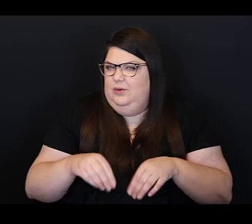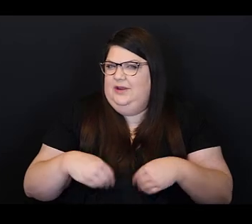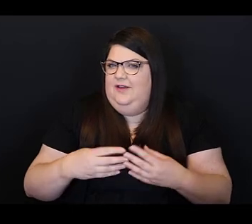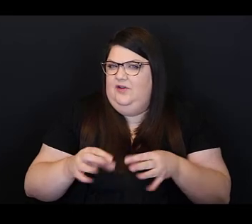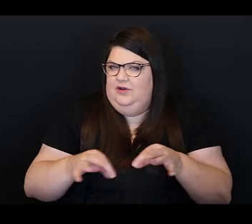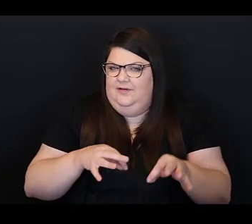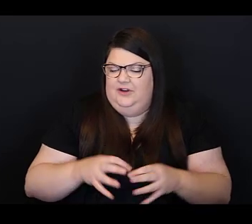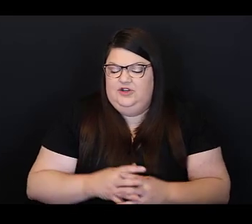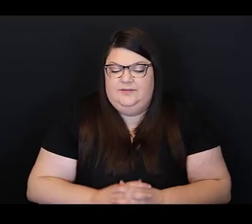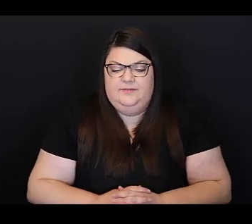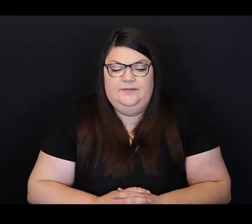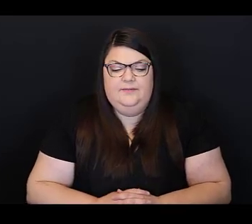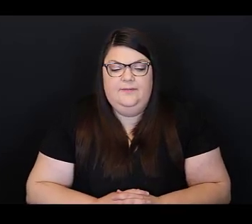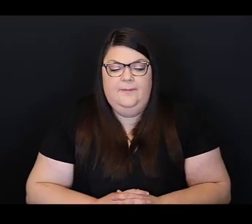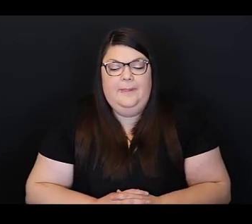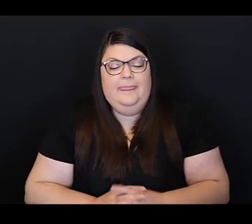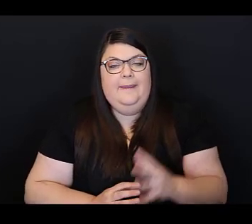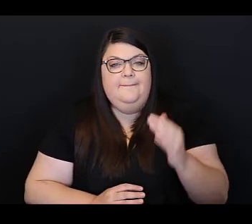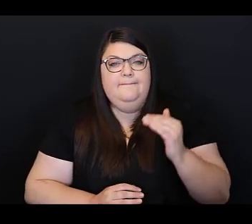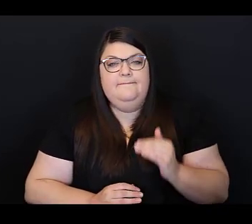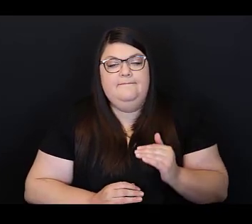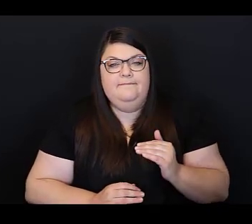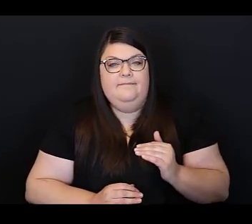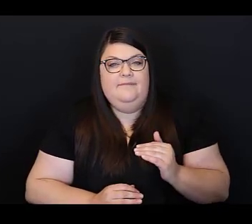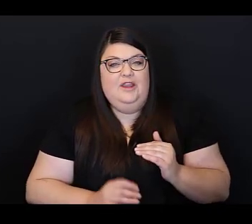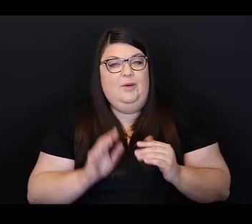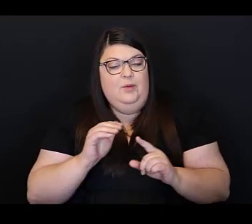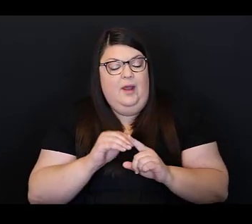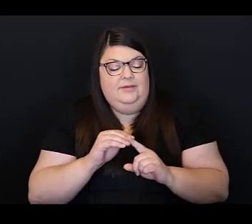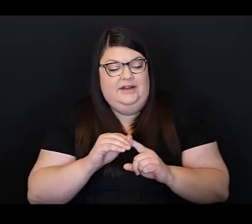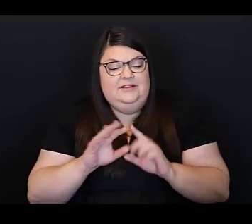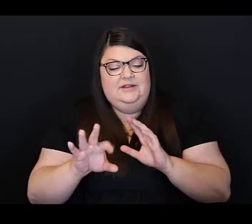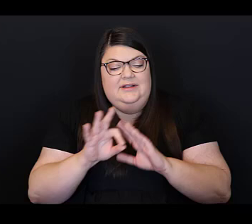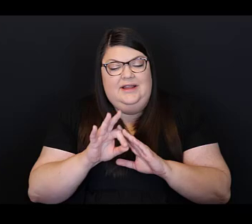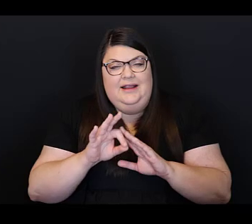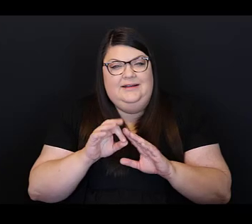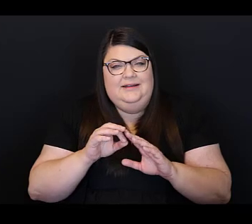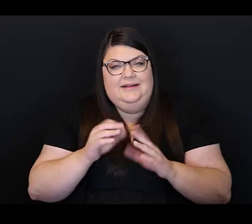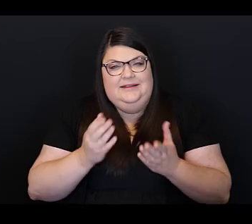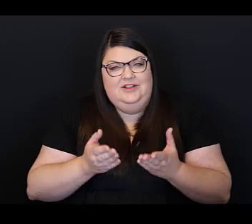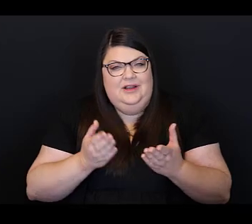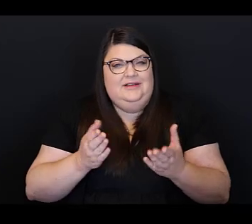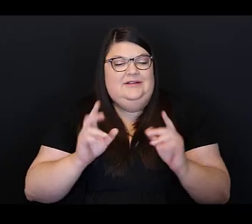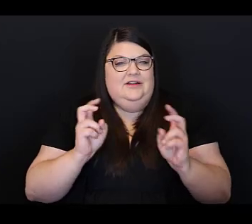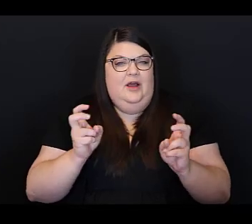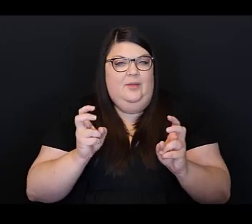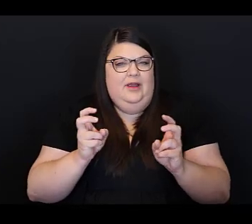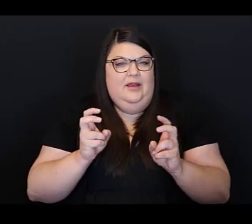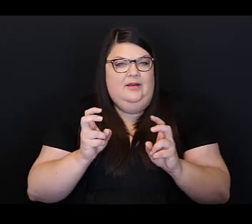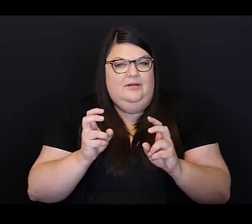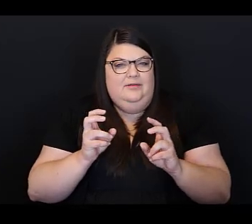definitions. Next, you'll be prompted to select suggested target audiences for the material from